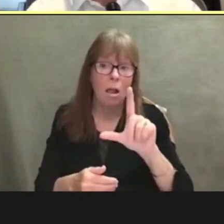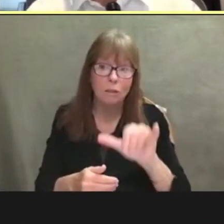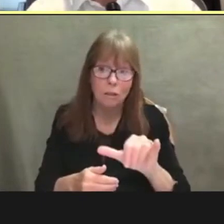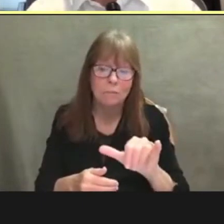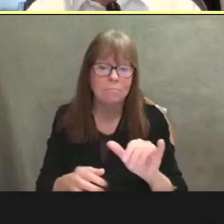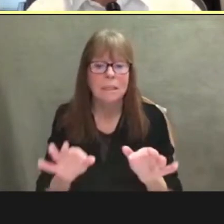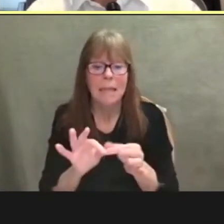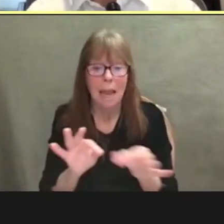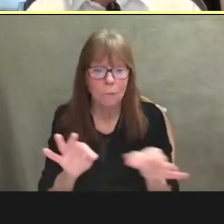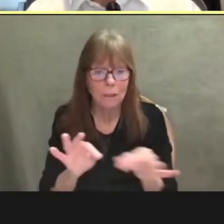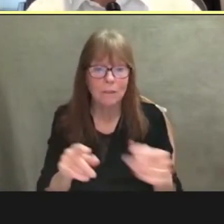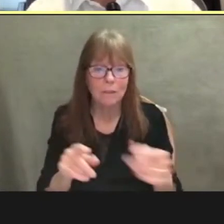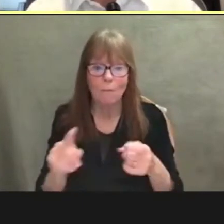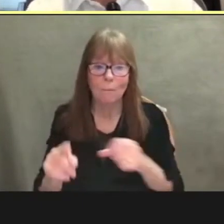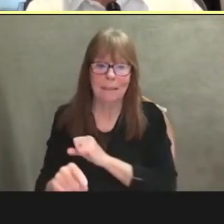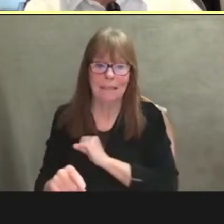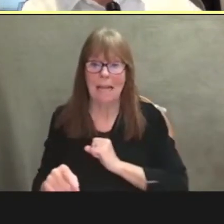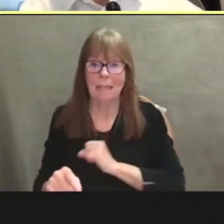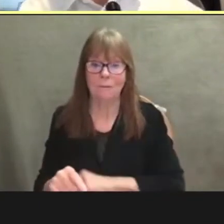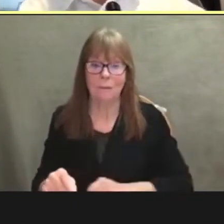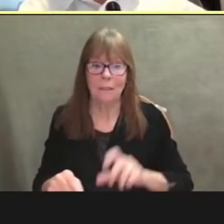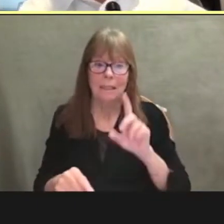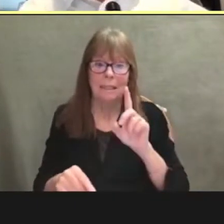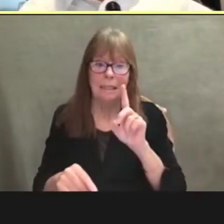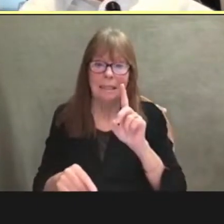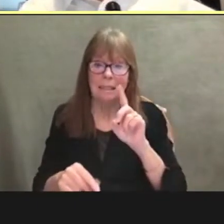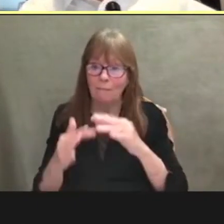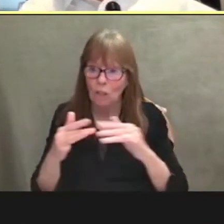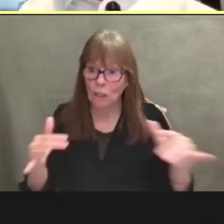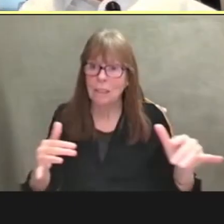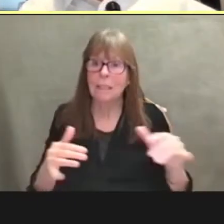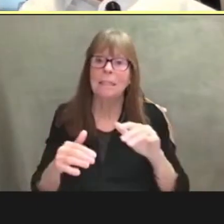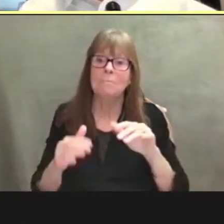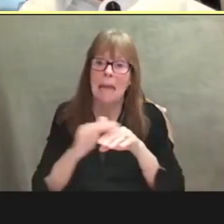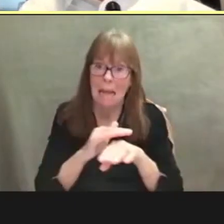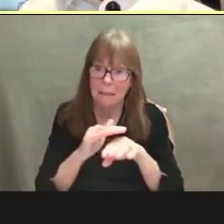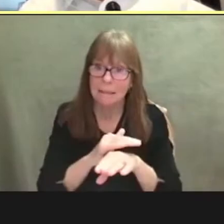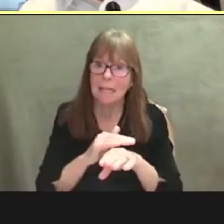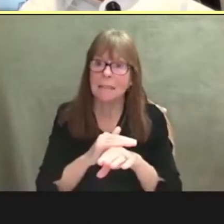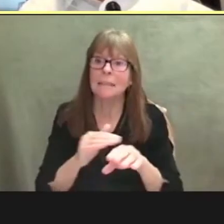provided by the Stanford Diversity and Access Office.